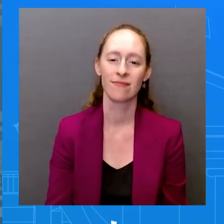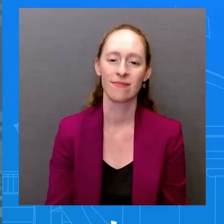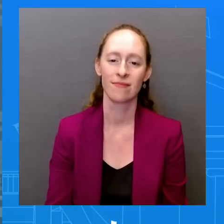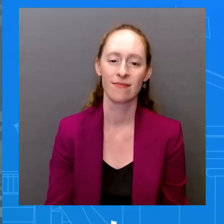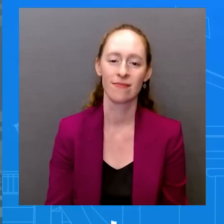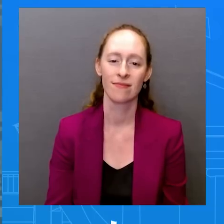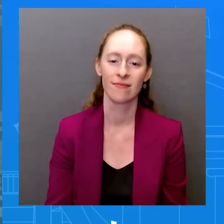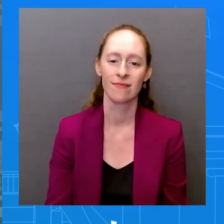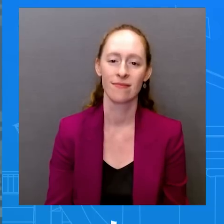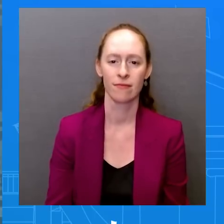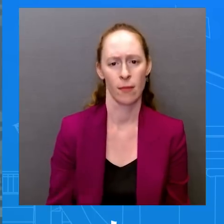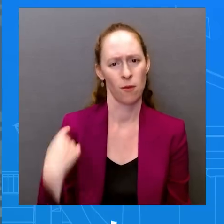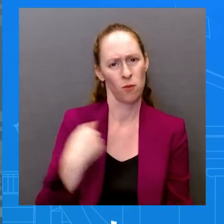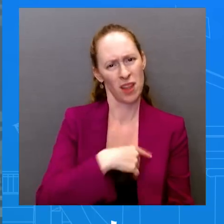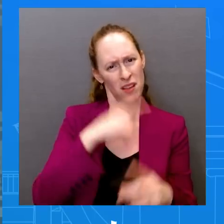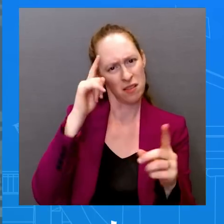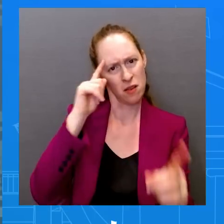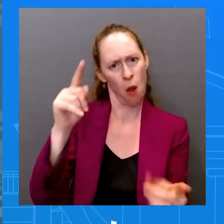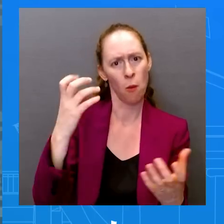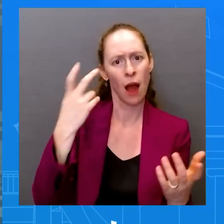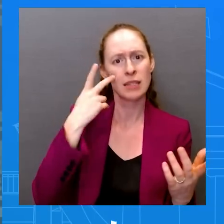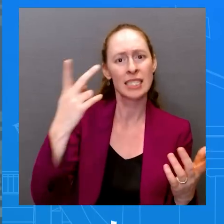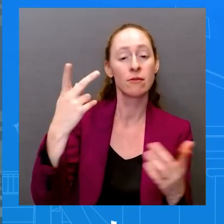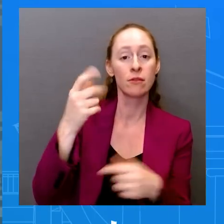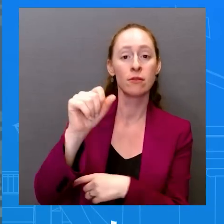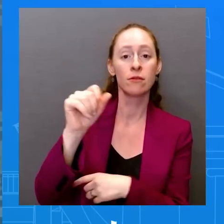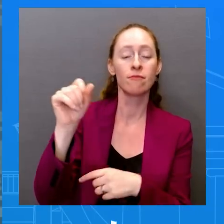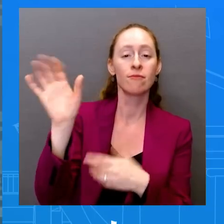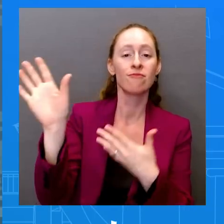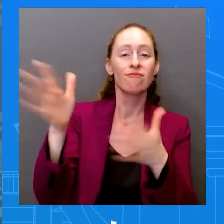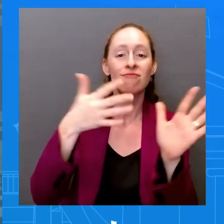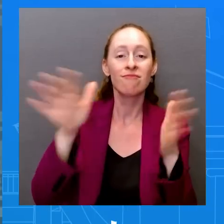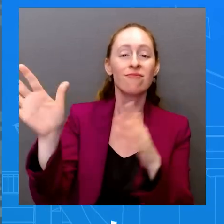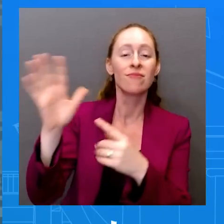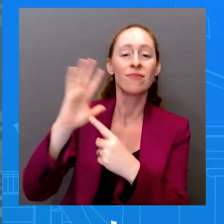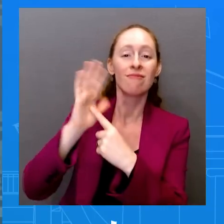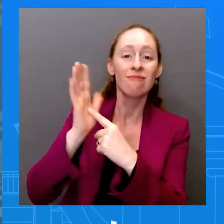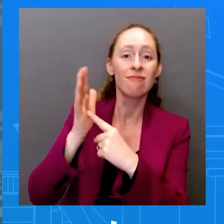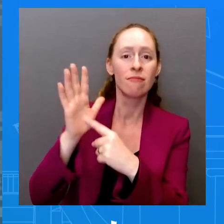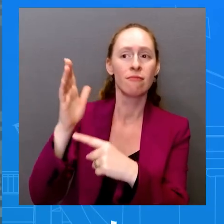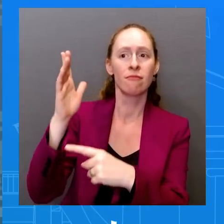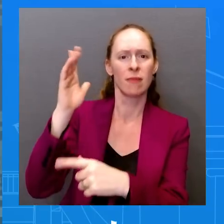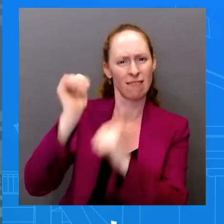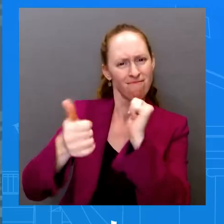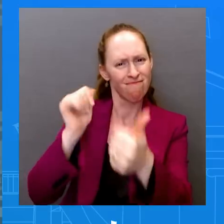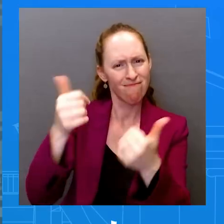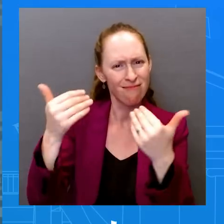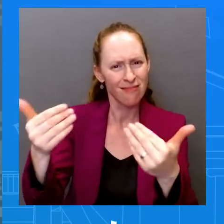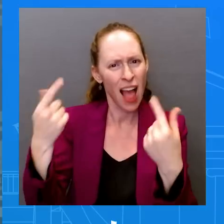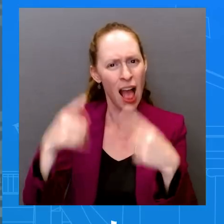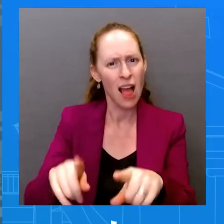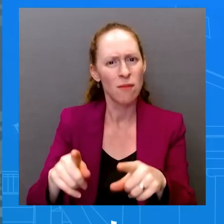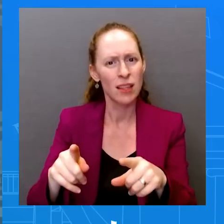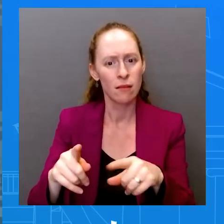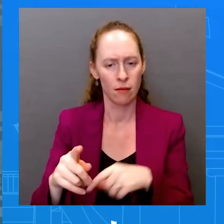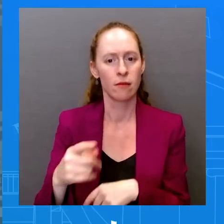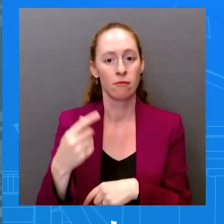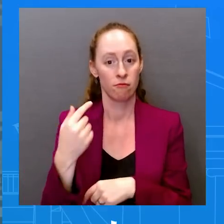So, right now, as you all know, we've seen gas prices moving downward at a record pace in --